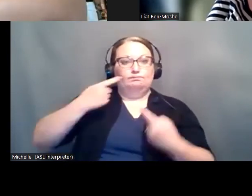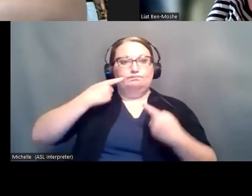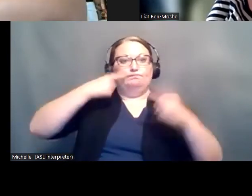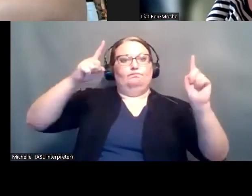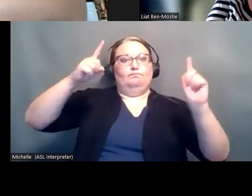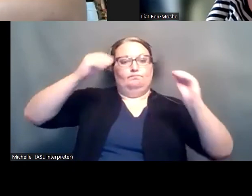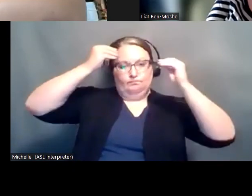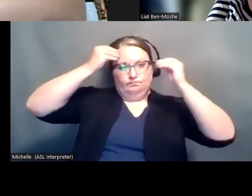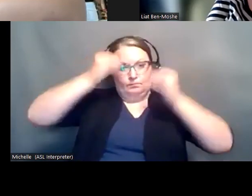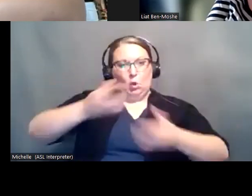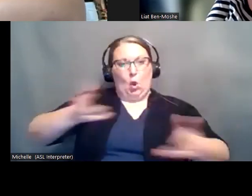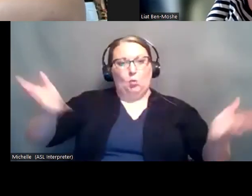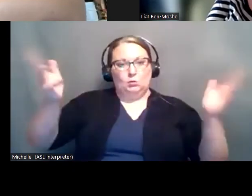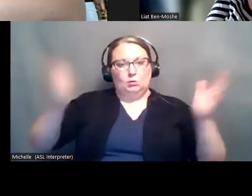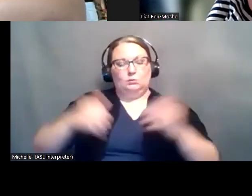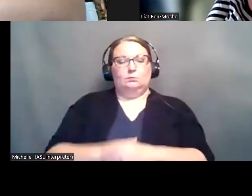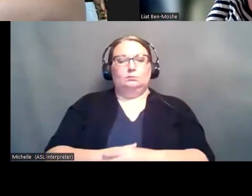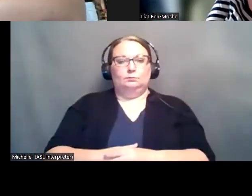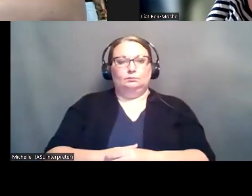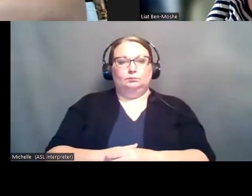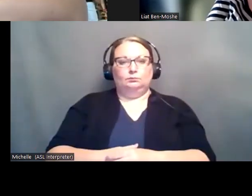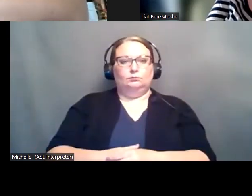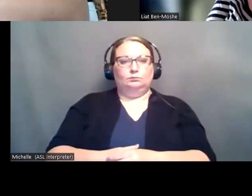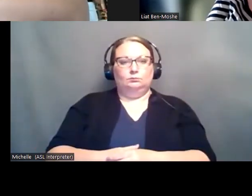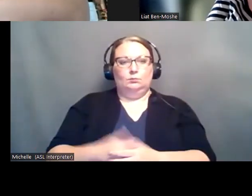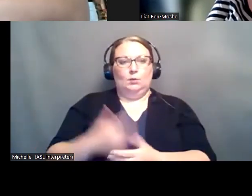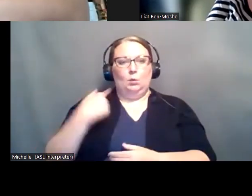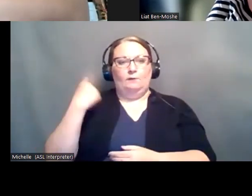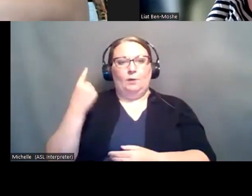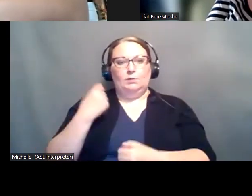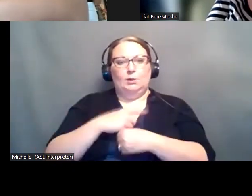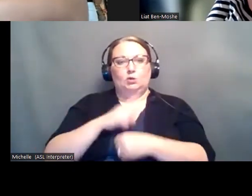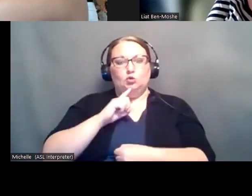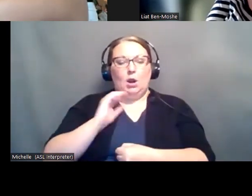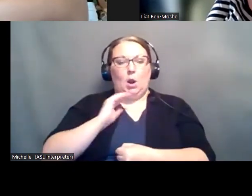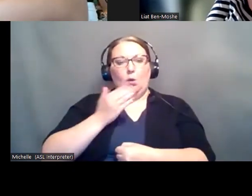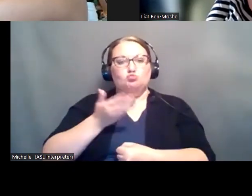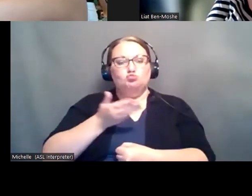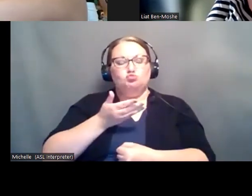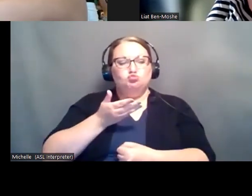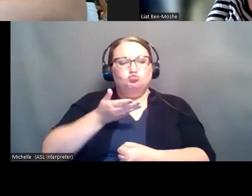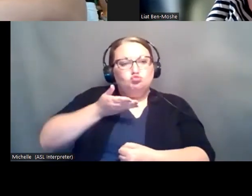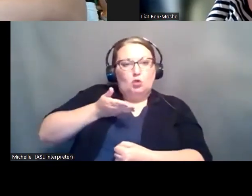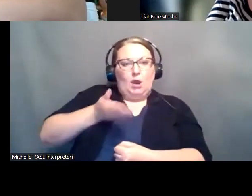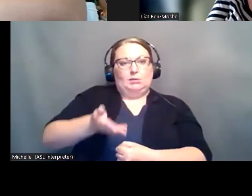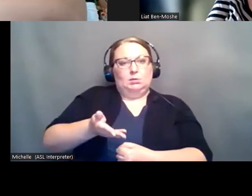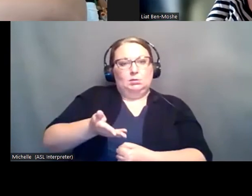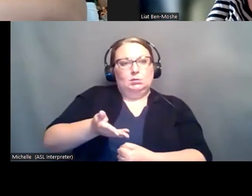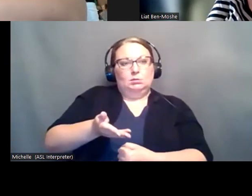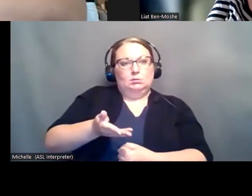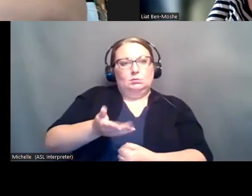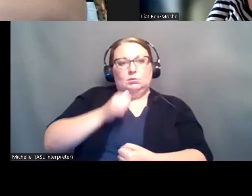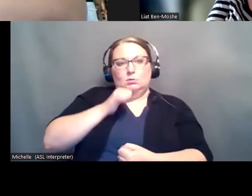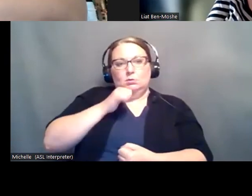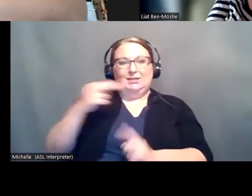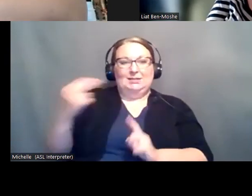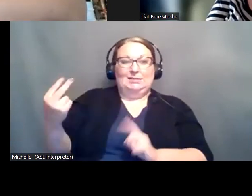And we've always made sure that our presence is seen not just on campus,